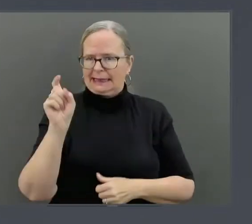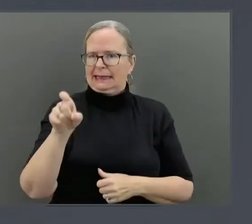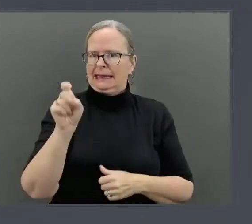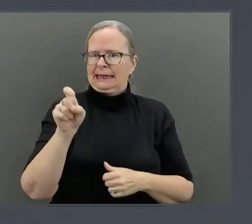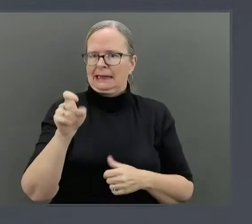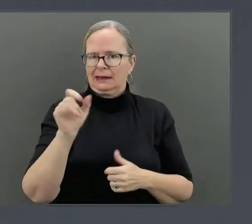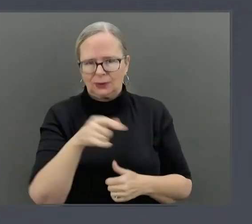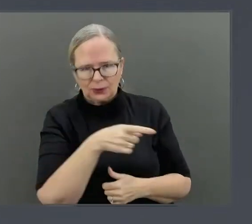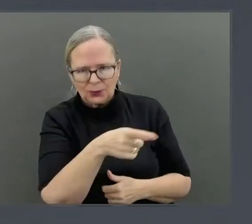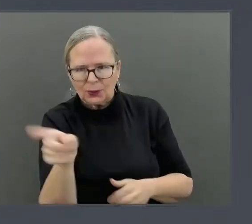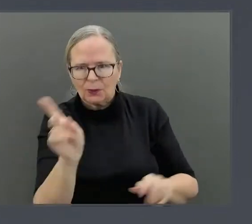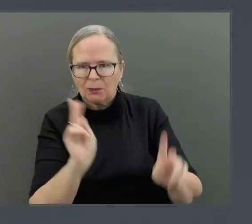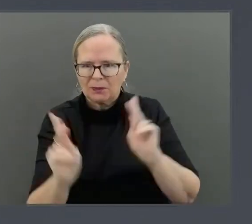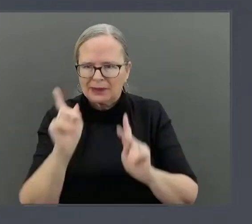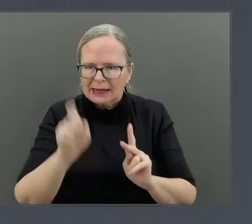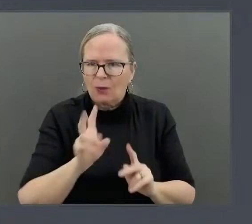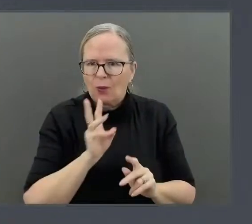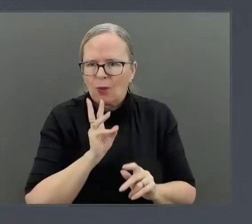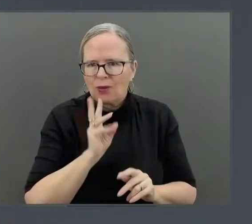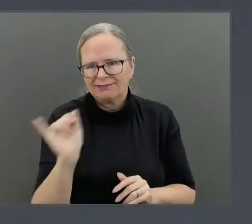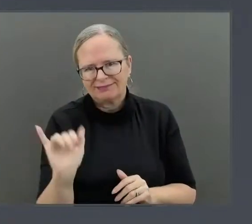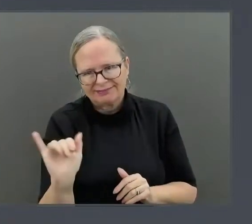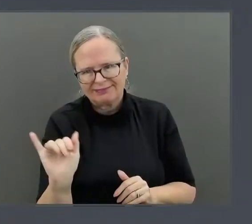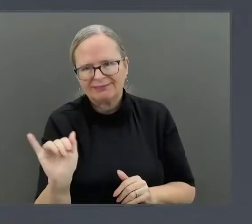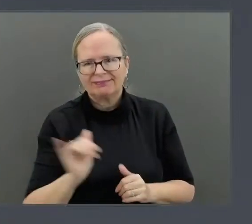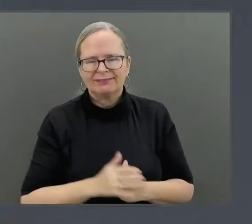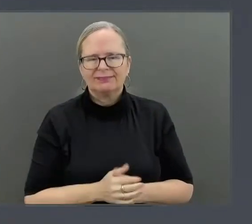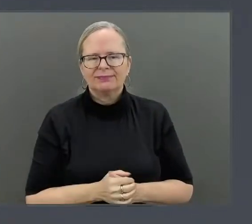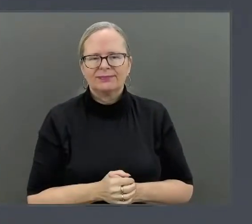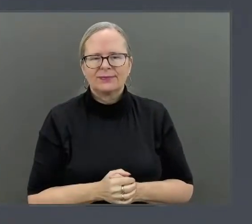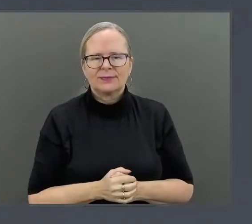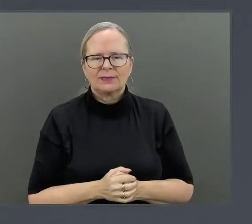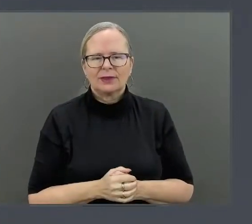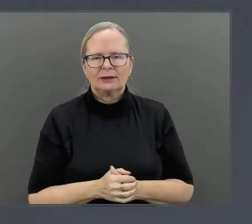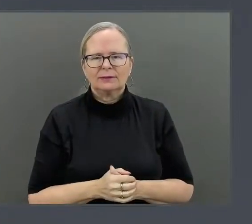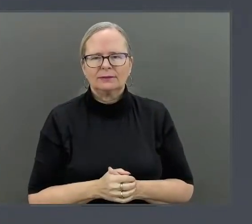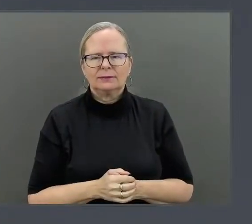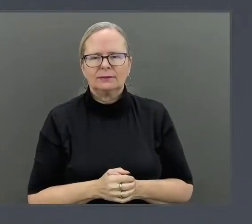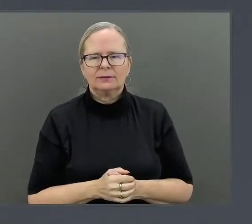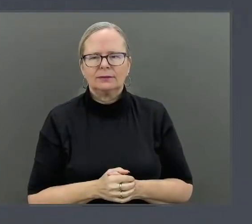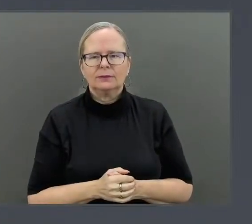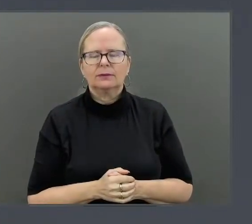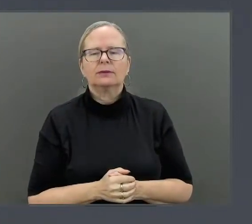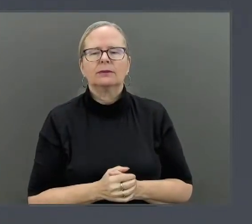I also want to talk about why the last pieces of pipe that we needed came from California rather